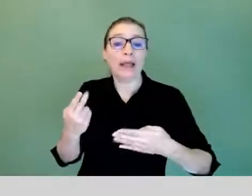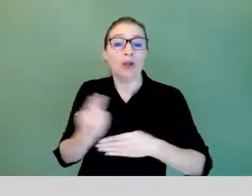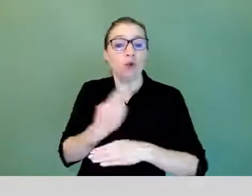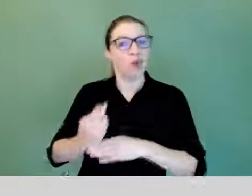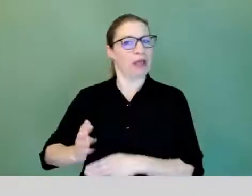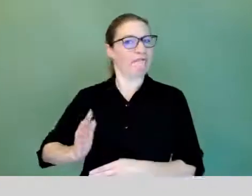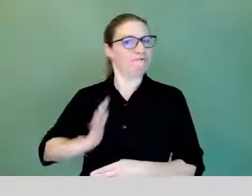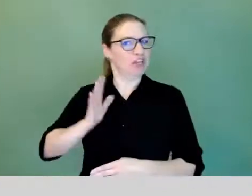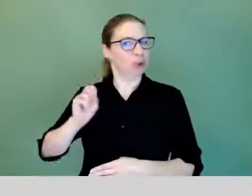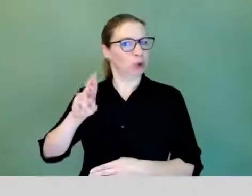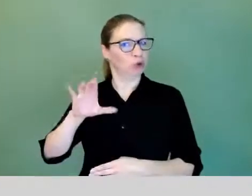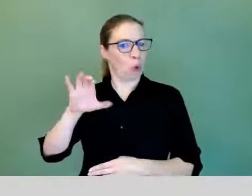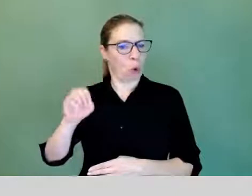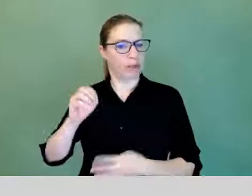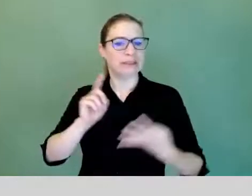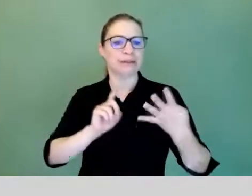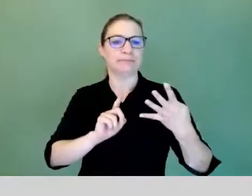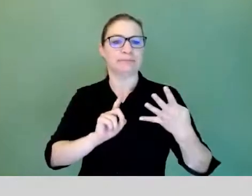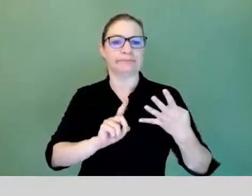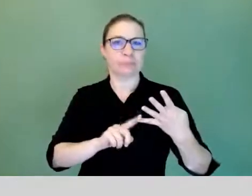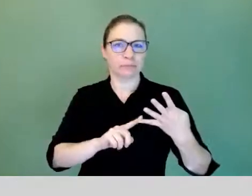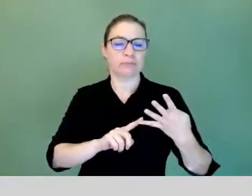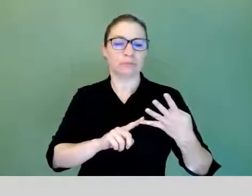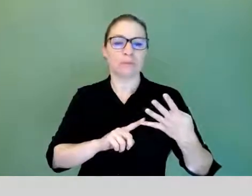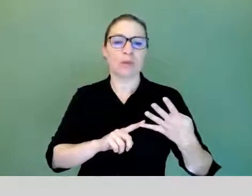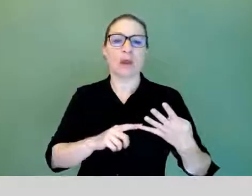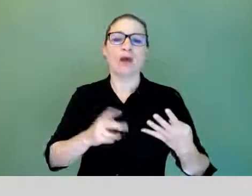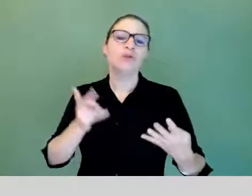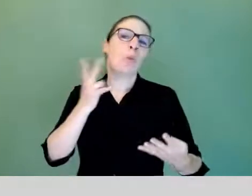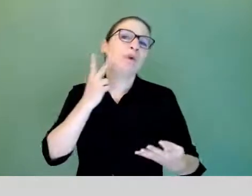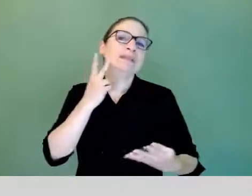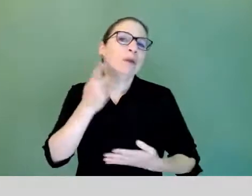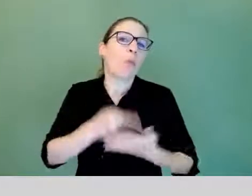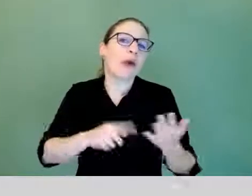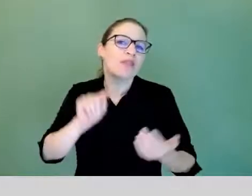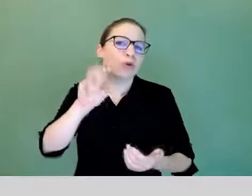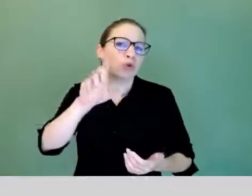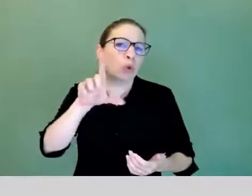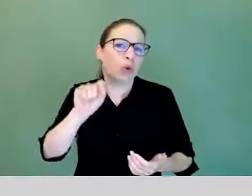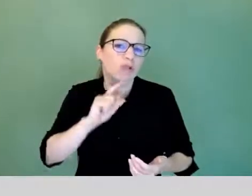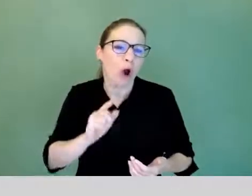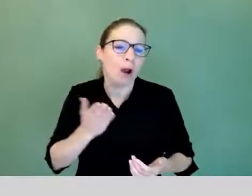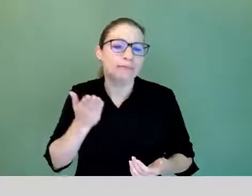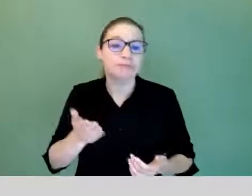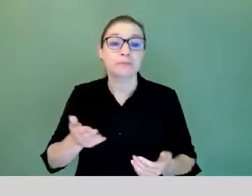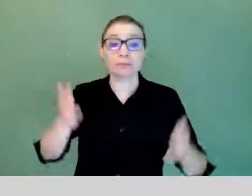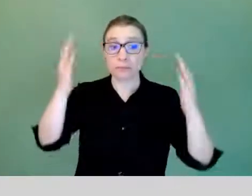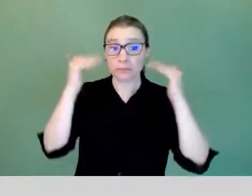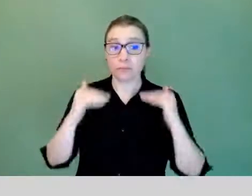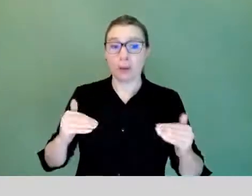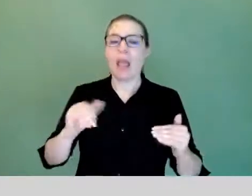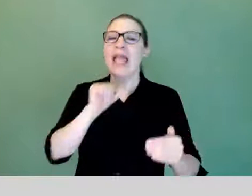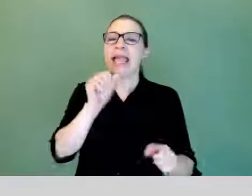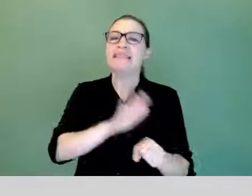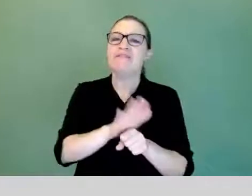Then use tools like Shodan and Djangohunter. So we'll see what those tools are. The next is insufficient logging and monitoring.